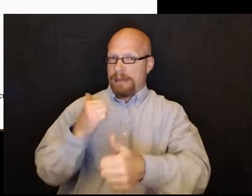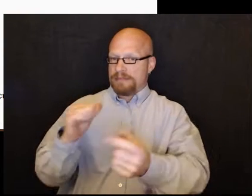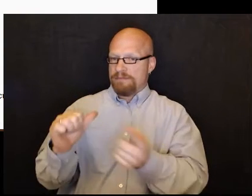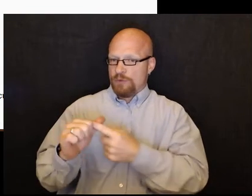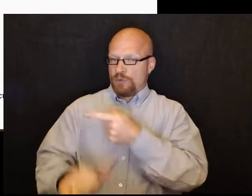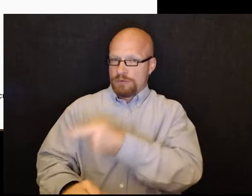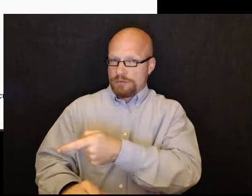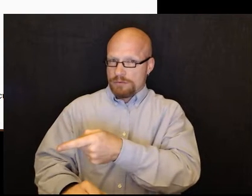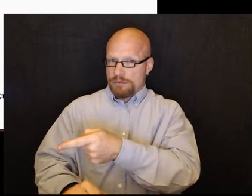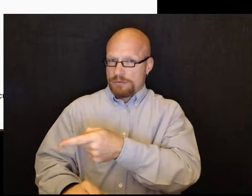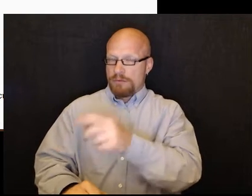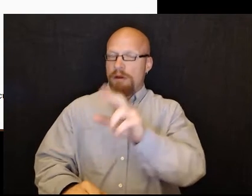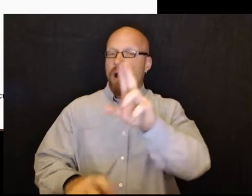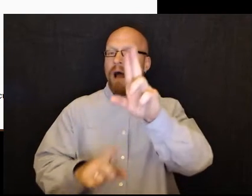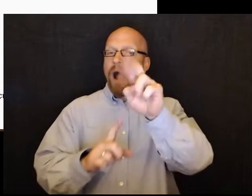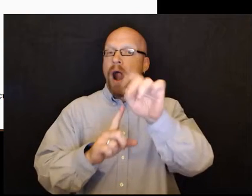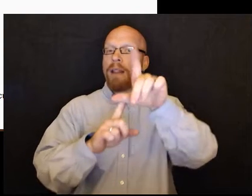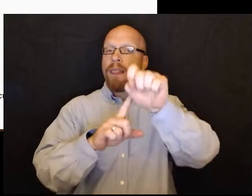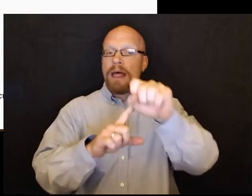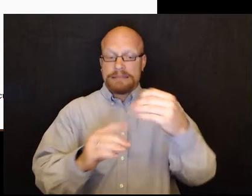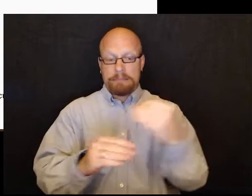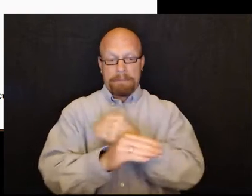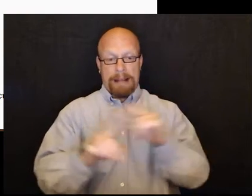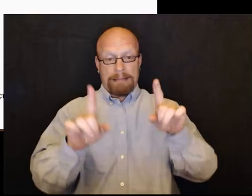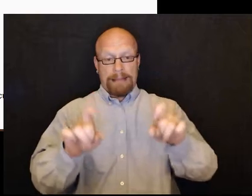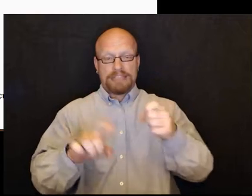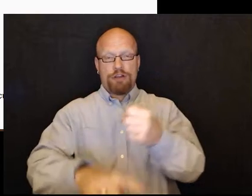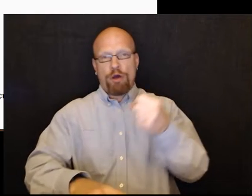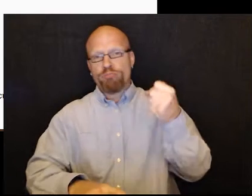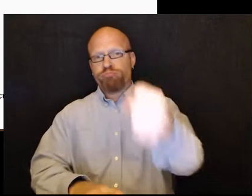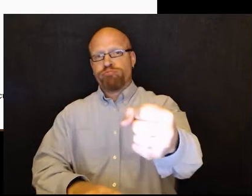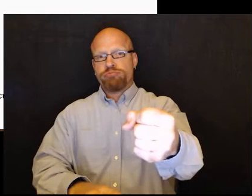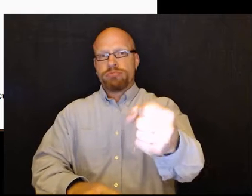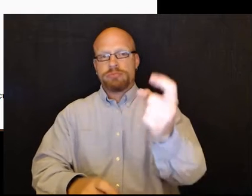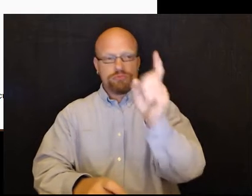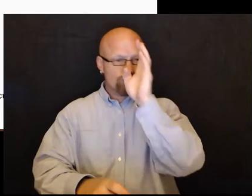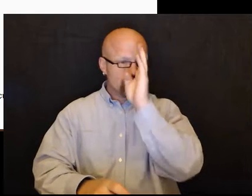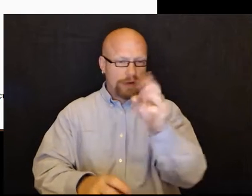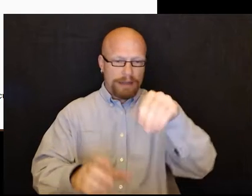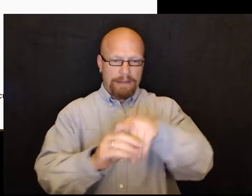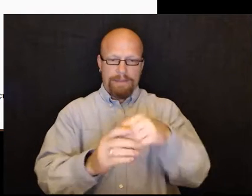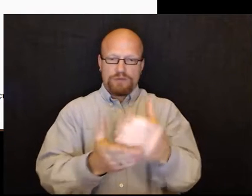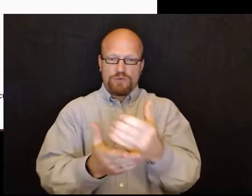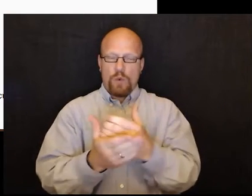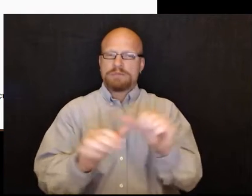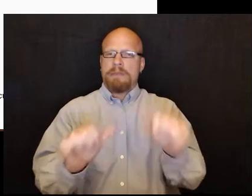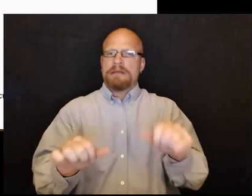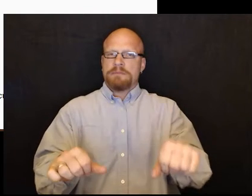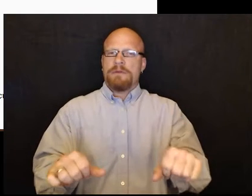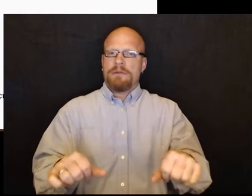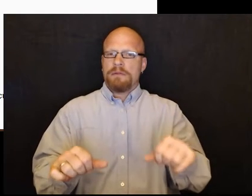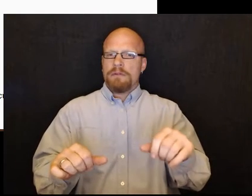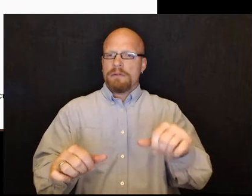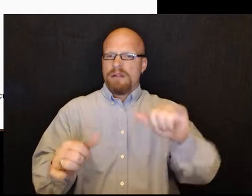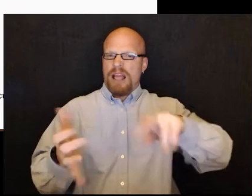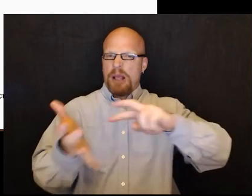of Algebra... NMTH 180 if you've been here as a student you need to have passed that course first